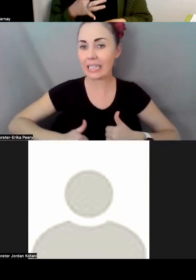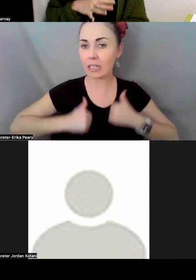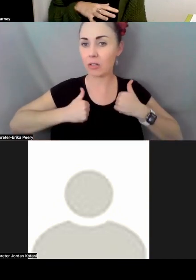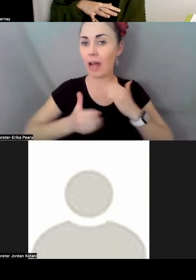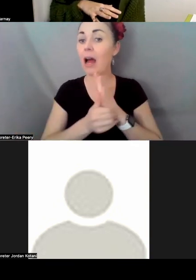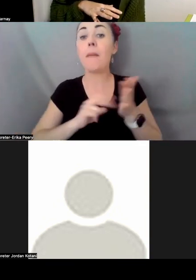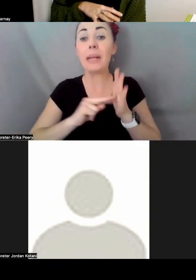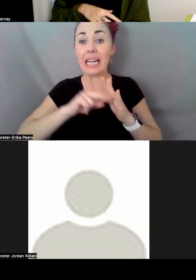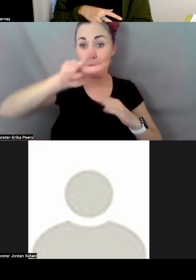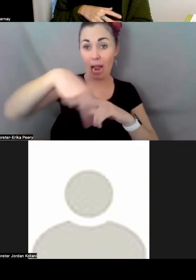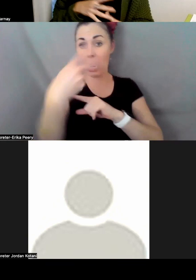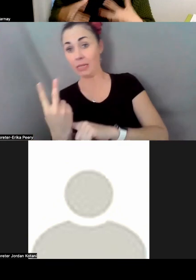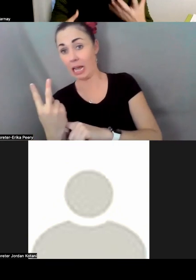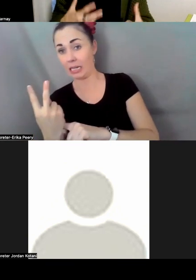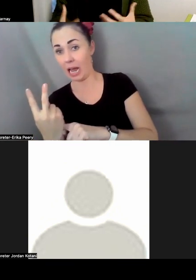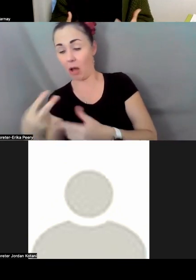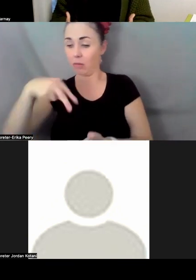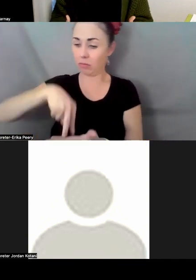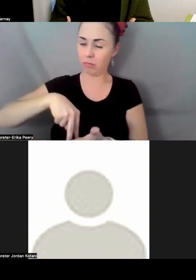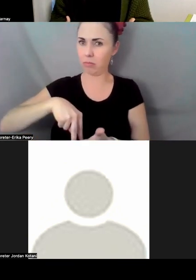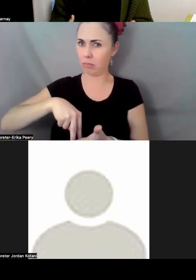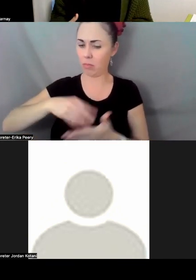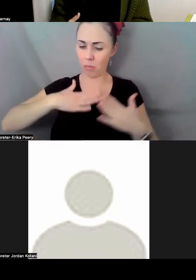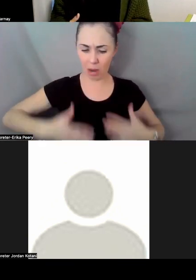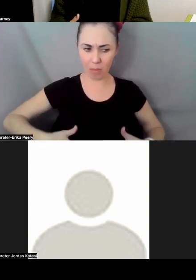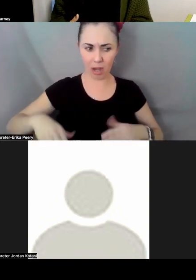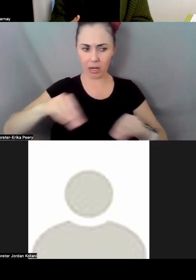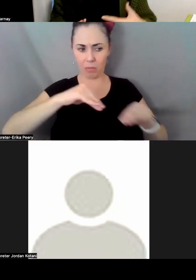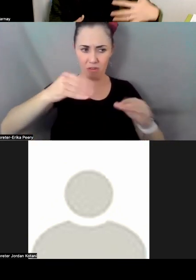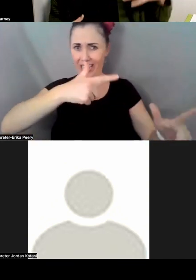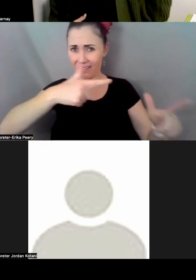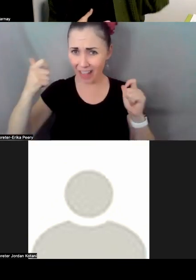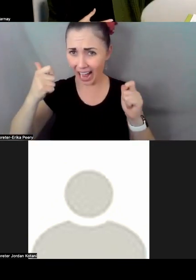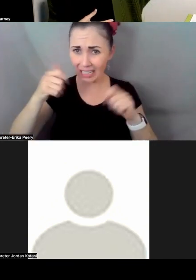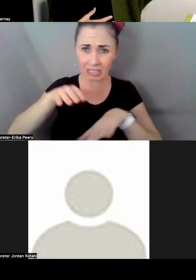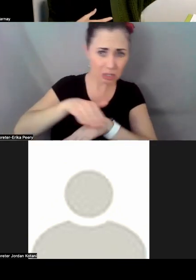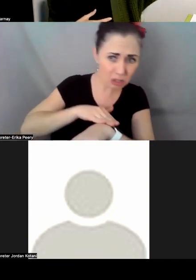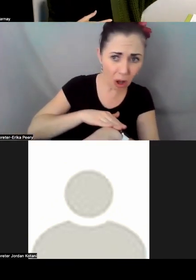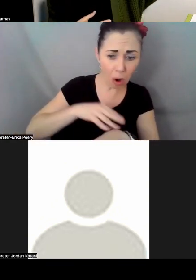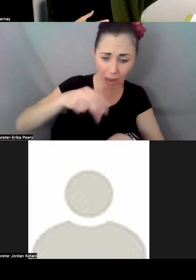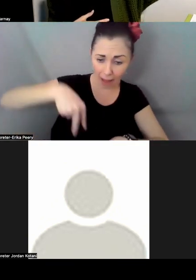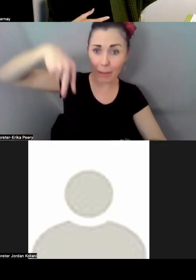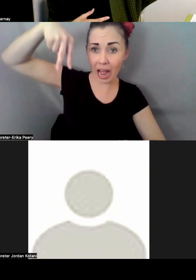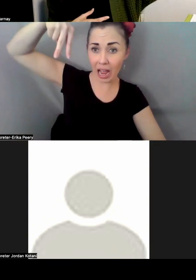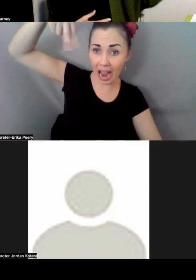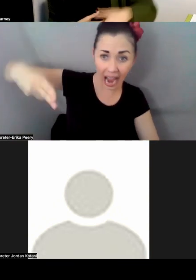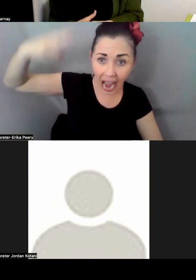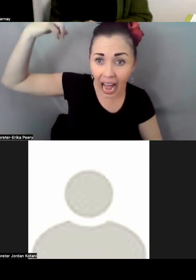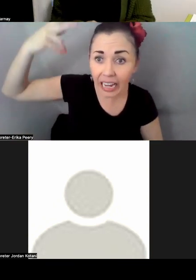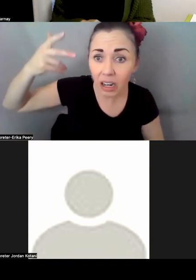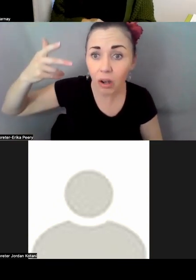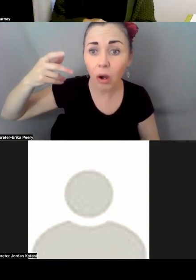Right side up? How fast is my body moving in space? How high am I up from the ground? What